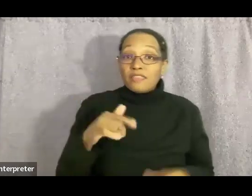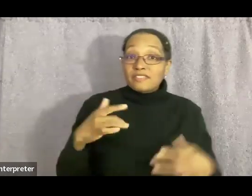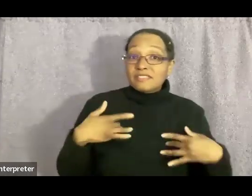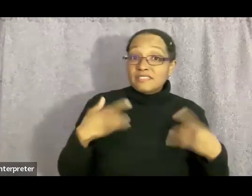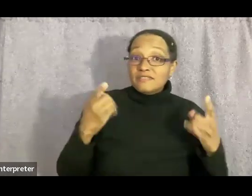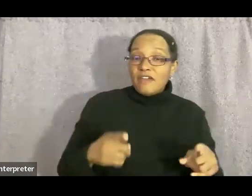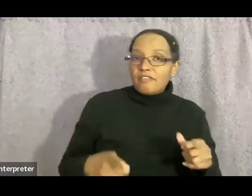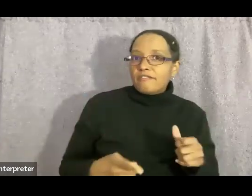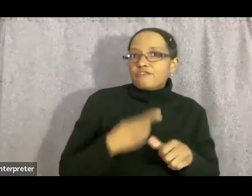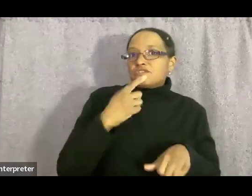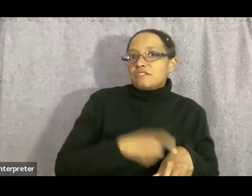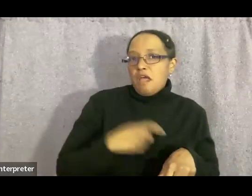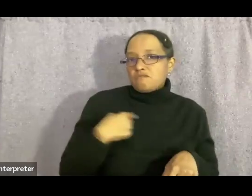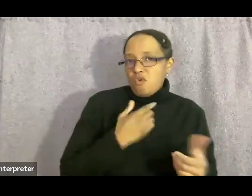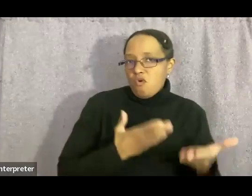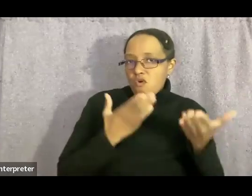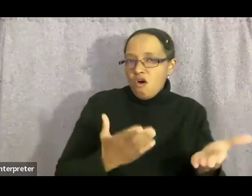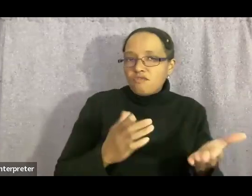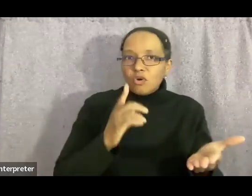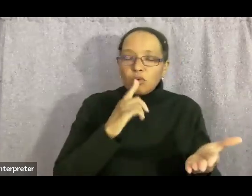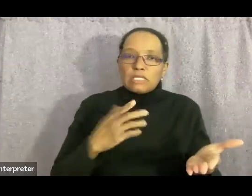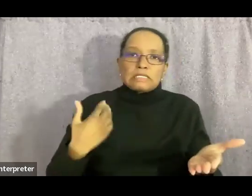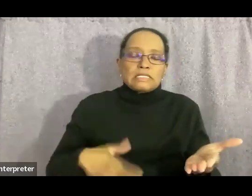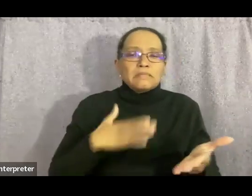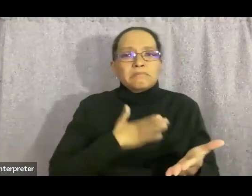to hear your feedback, if you could fill it out.